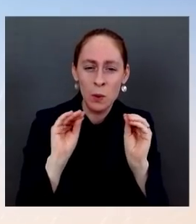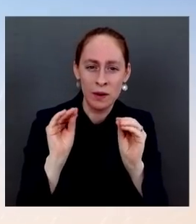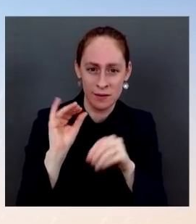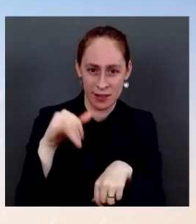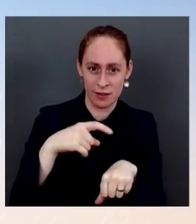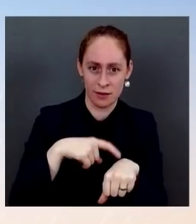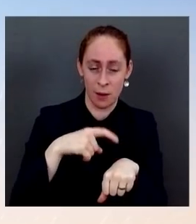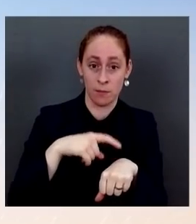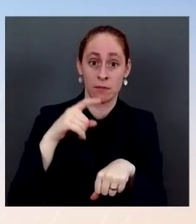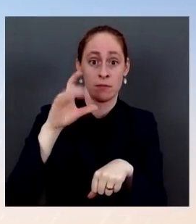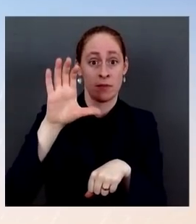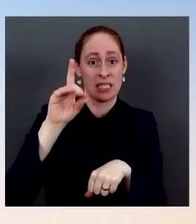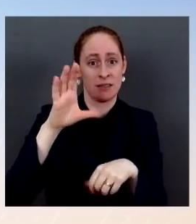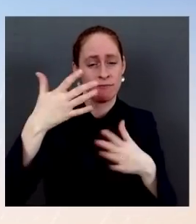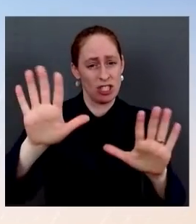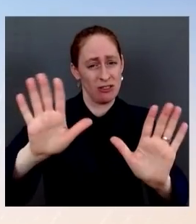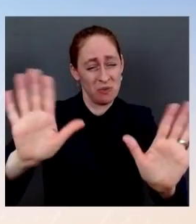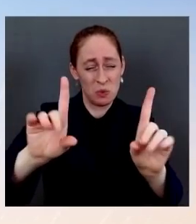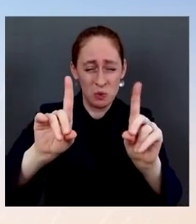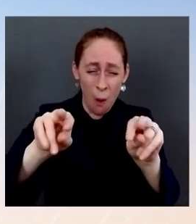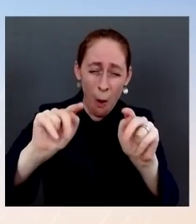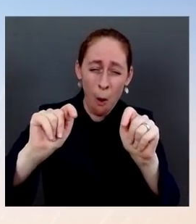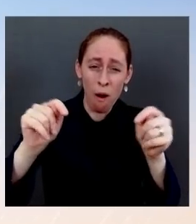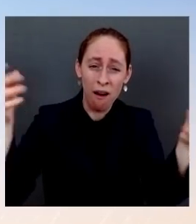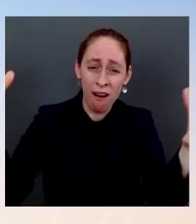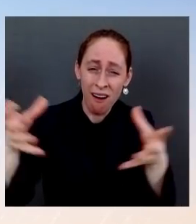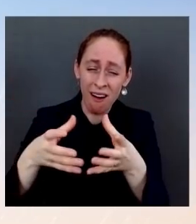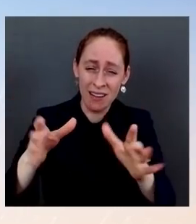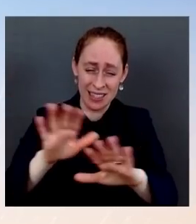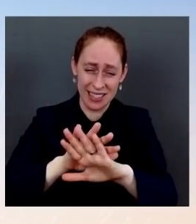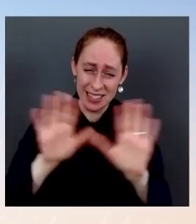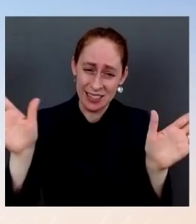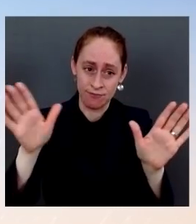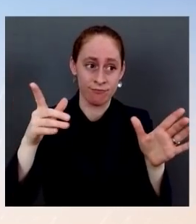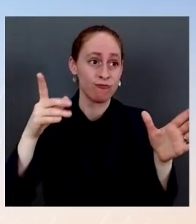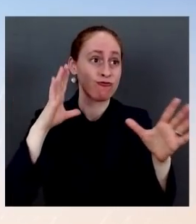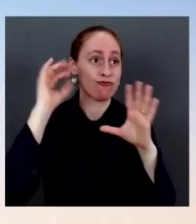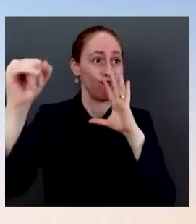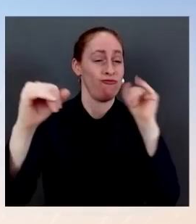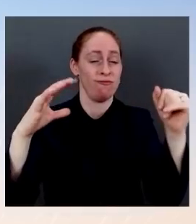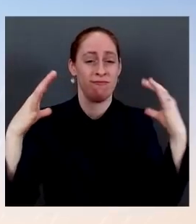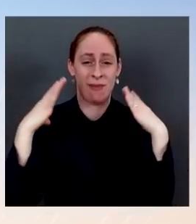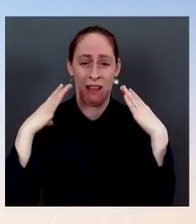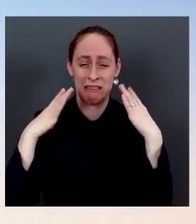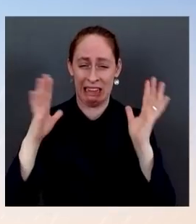Now we're at the point where 200 million Americans are fully vaccinated. We have ample vaccines.